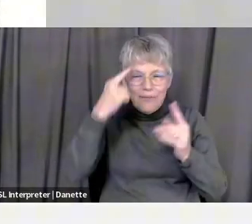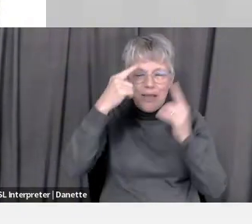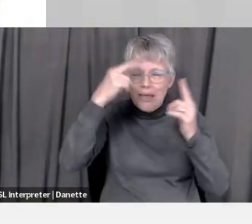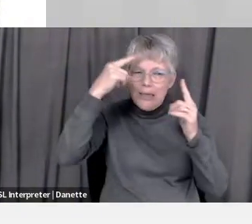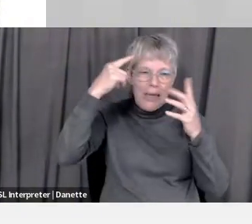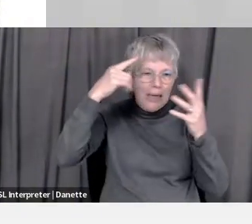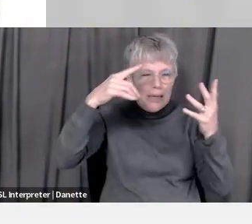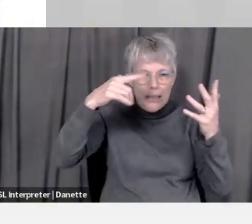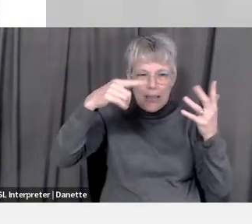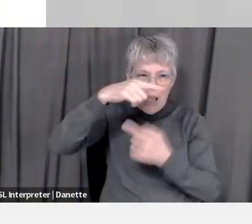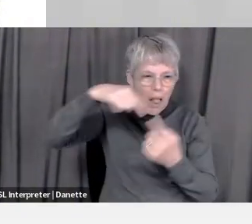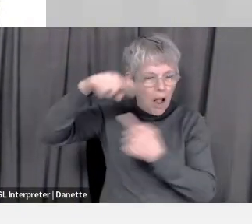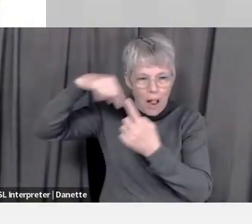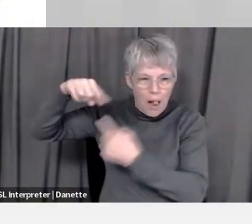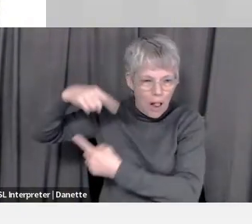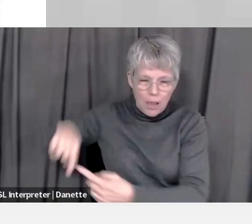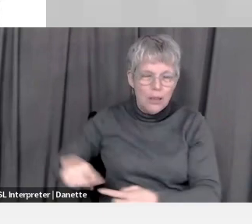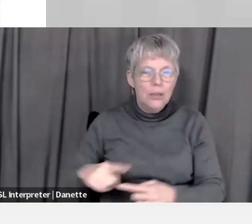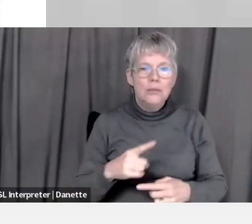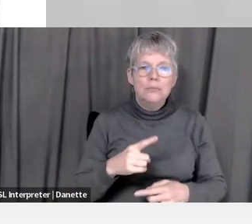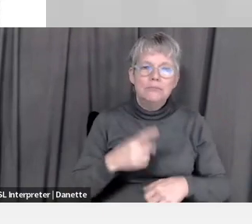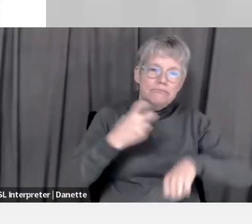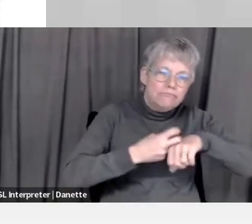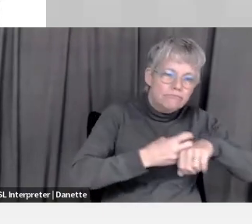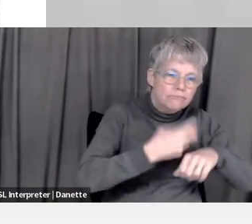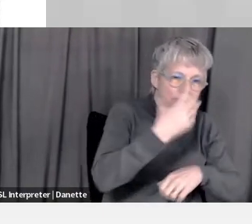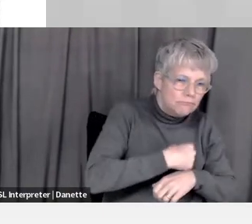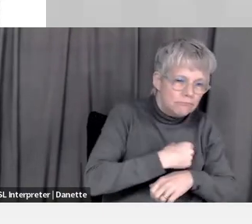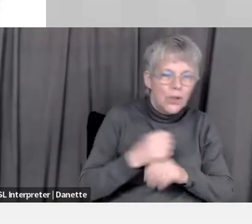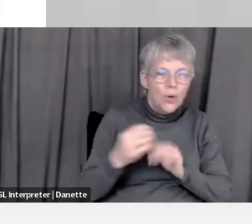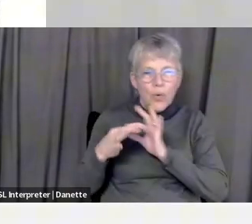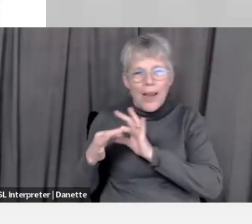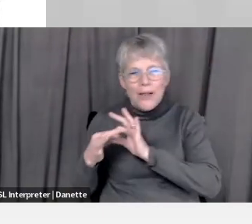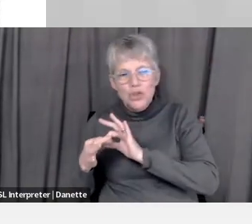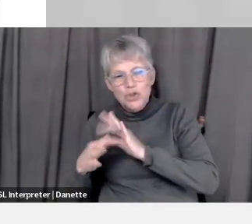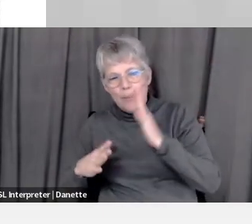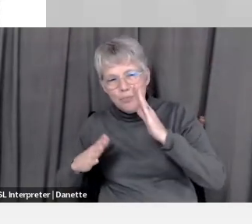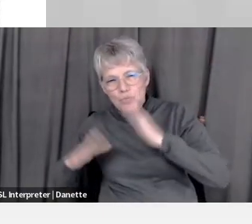It can result in difficult sleeping and relationship troubles.